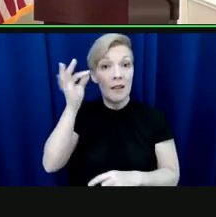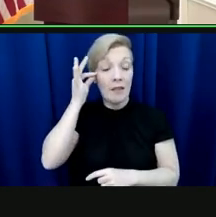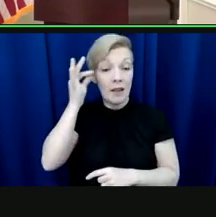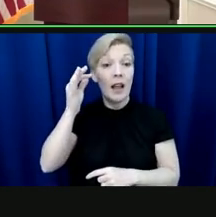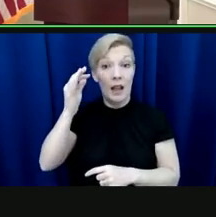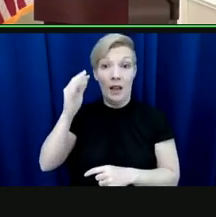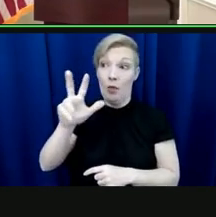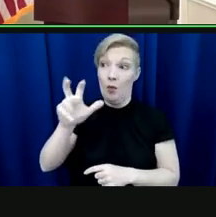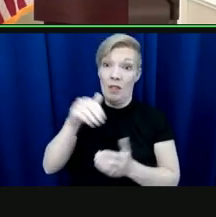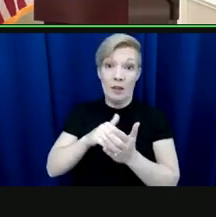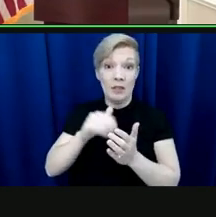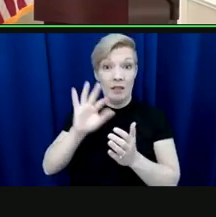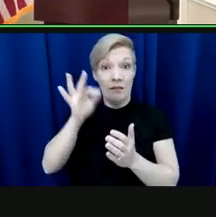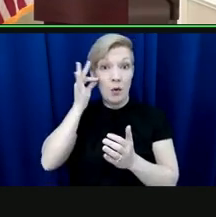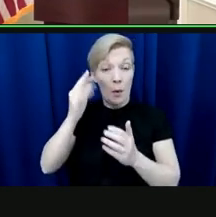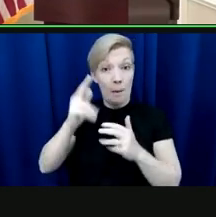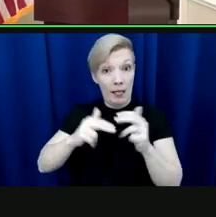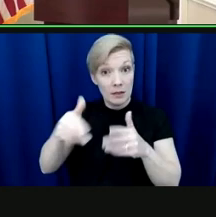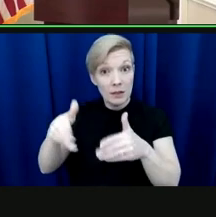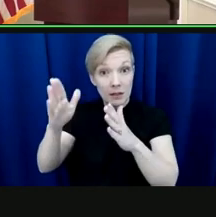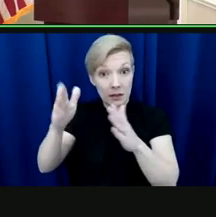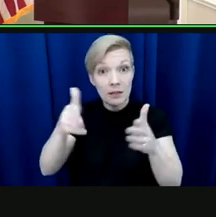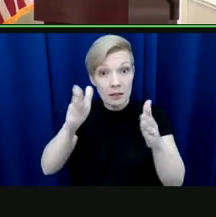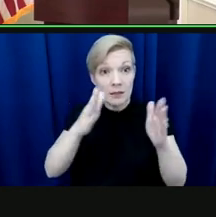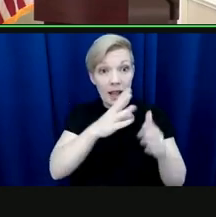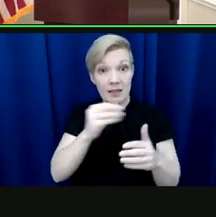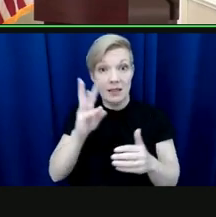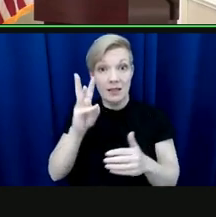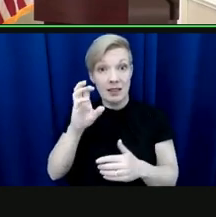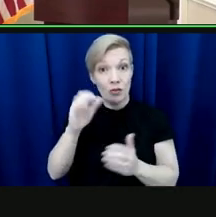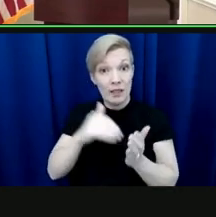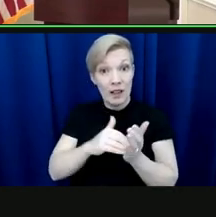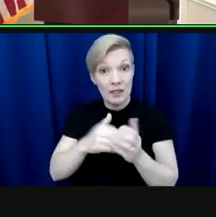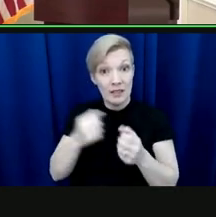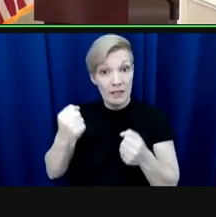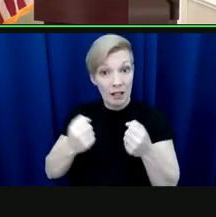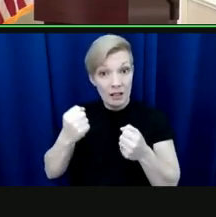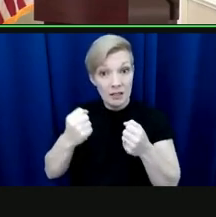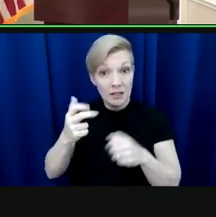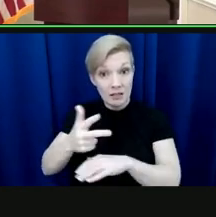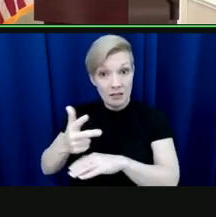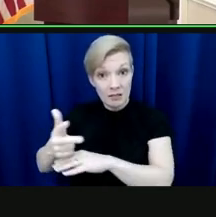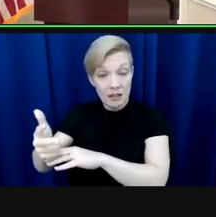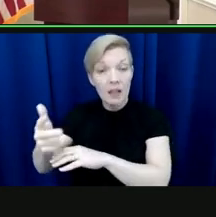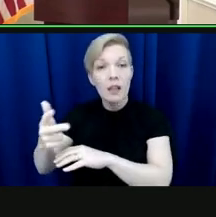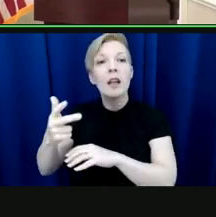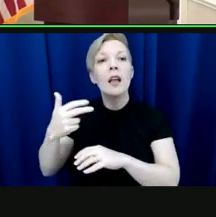over 600,000 vehicles, and as the nation's largest employer,